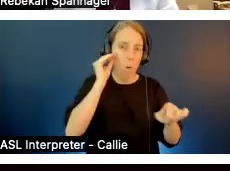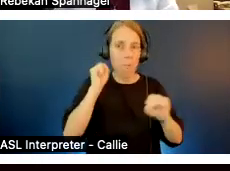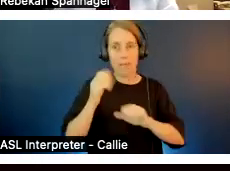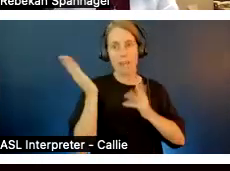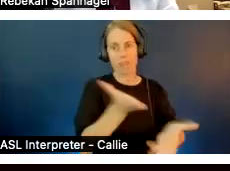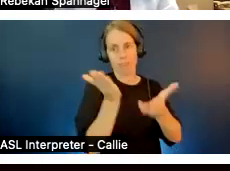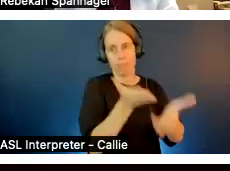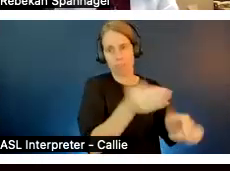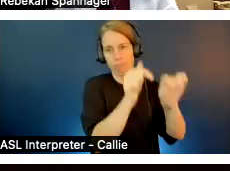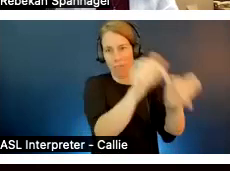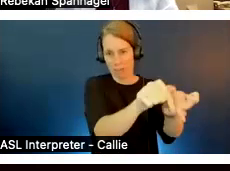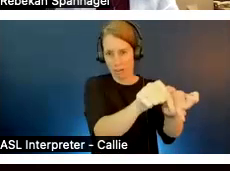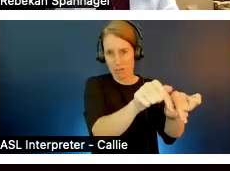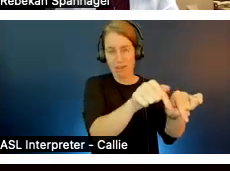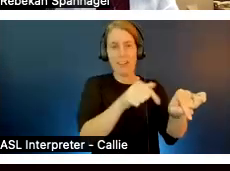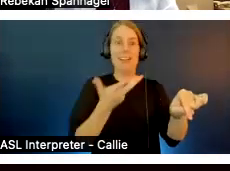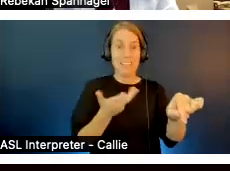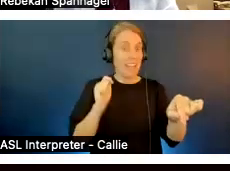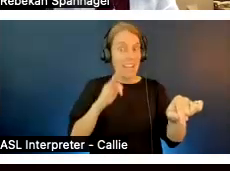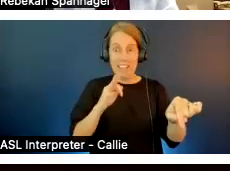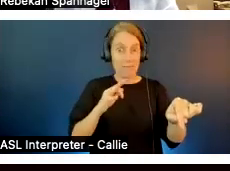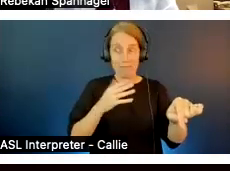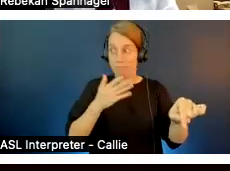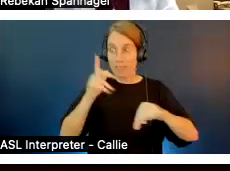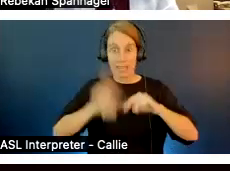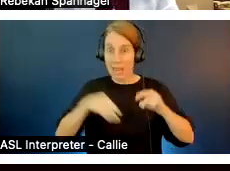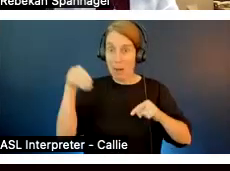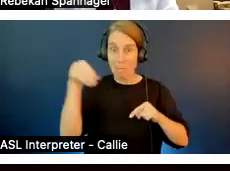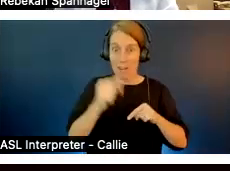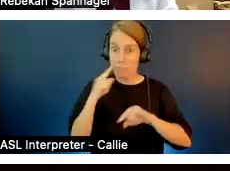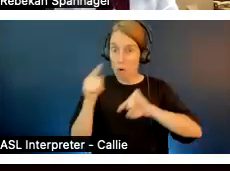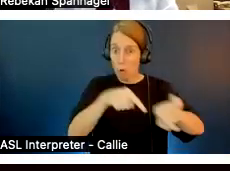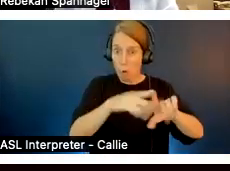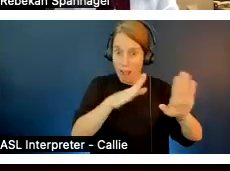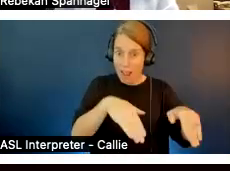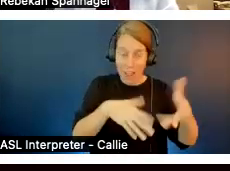need because again absent those community services they would have to go into an institution so it's